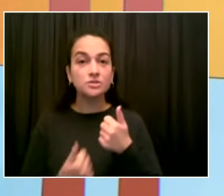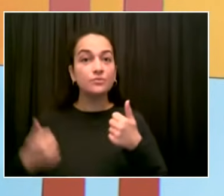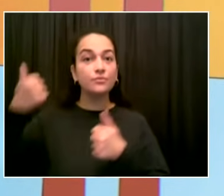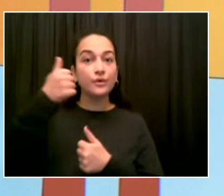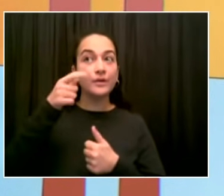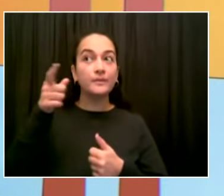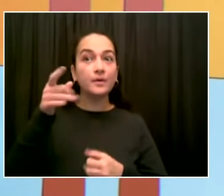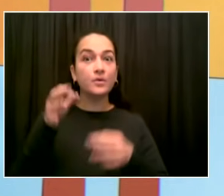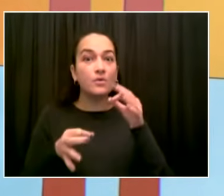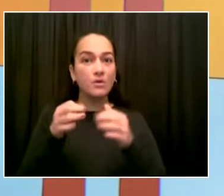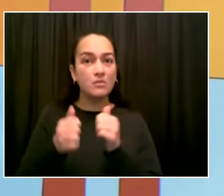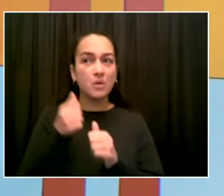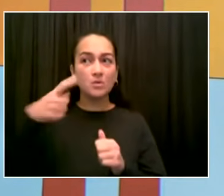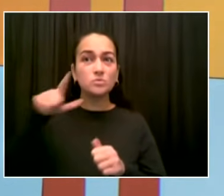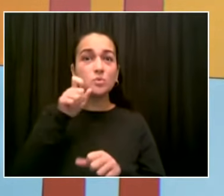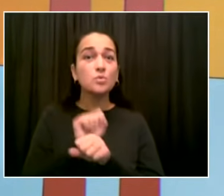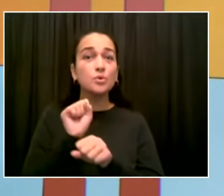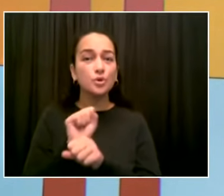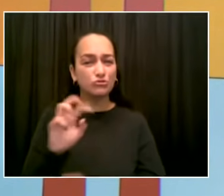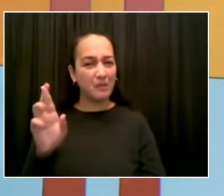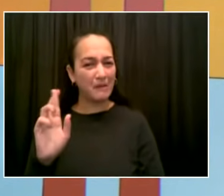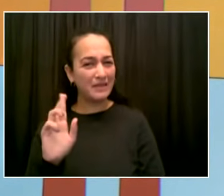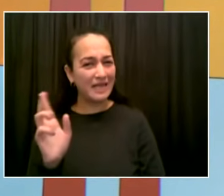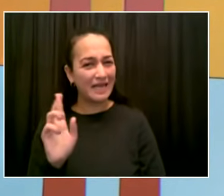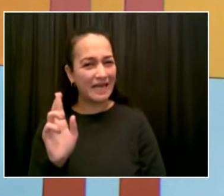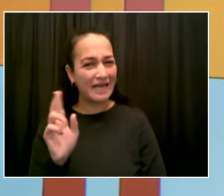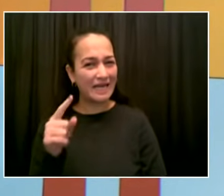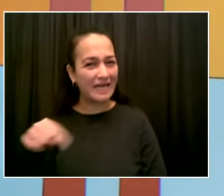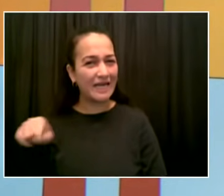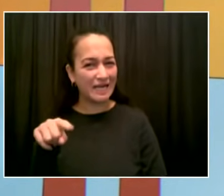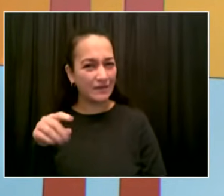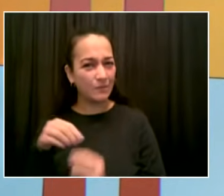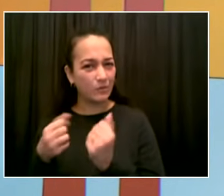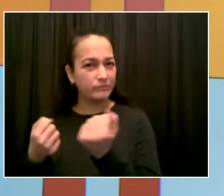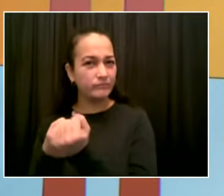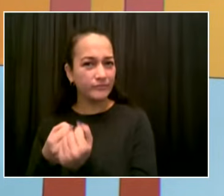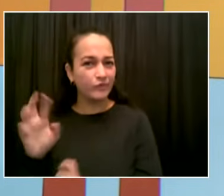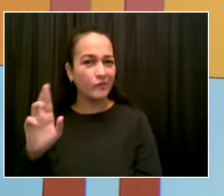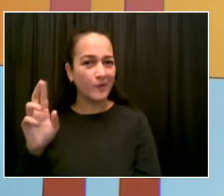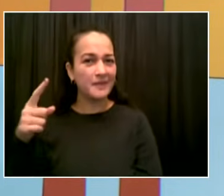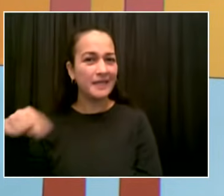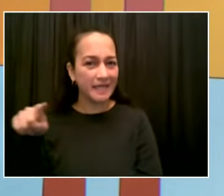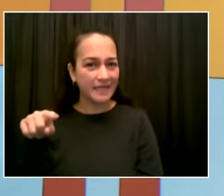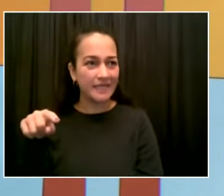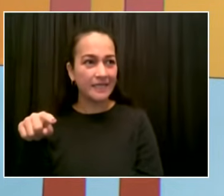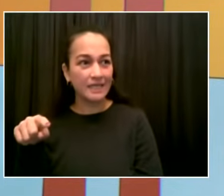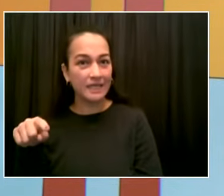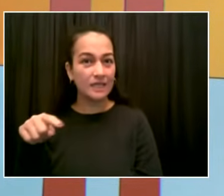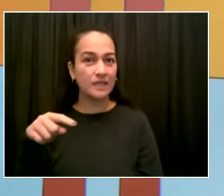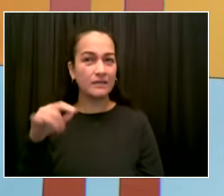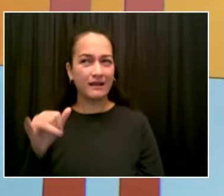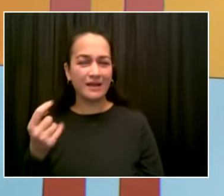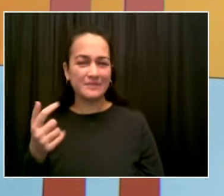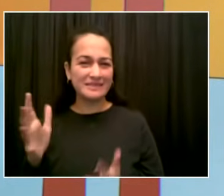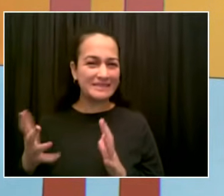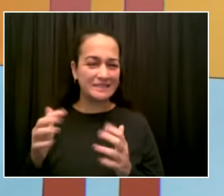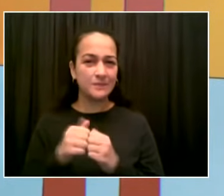GO GIVEN THE COURT'S NEW MAKEUP, GIVEN THIS IS THE FIRST SECOND AMENDMENT CASE THEY HAVE TAKEN UP IN QUITE A WHILE THAT MIGHT